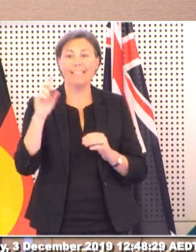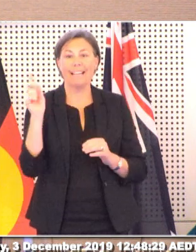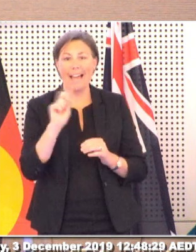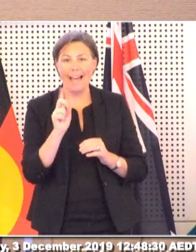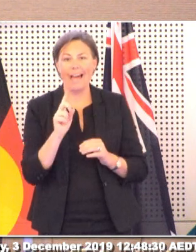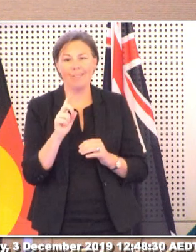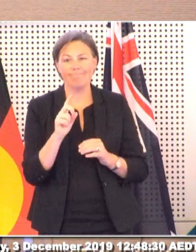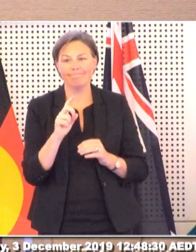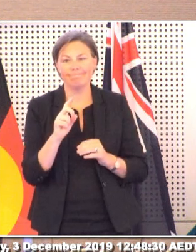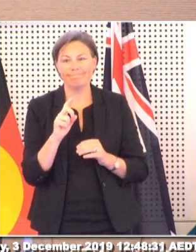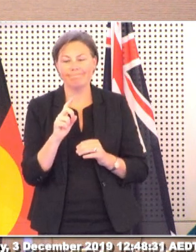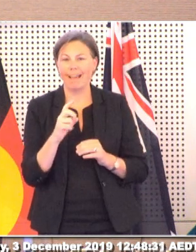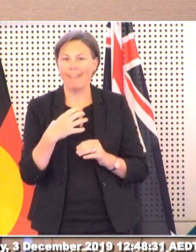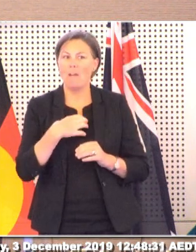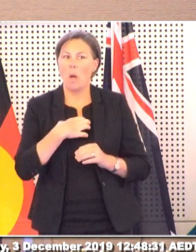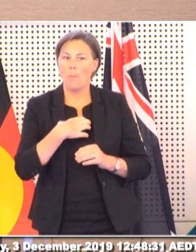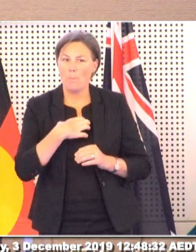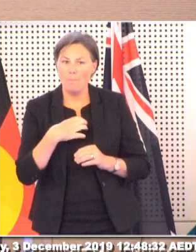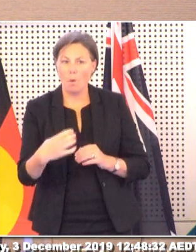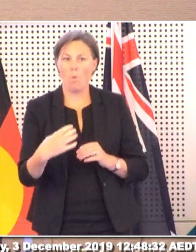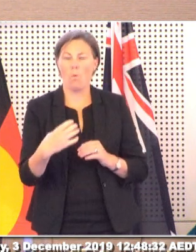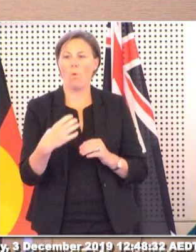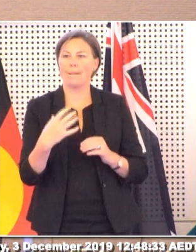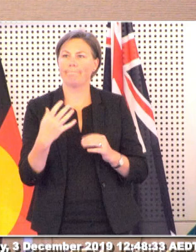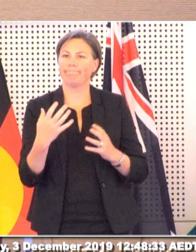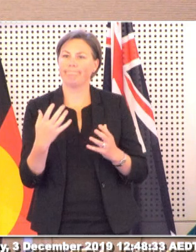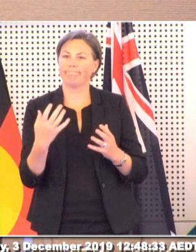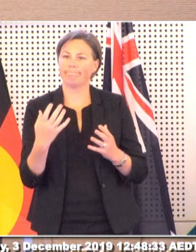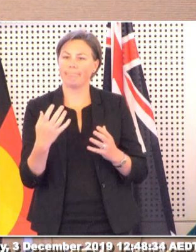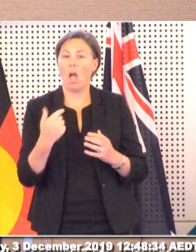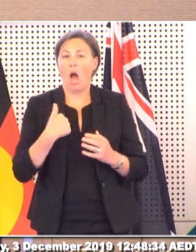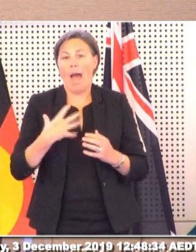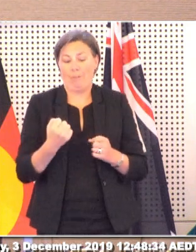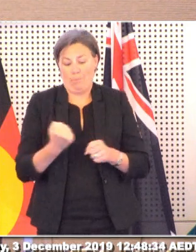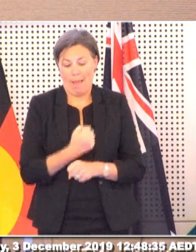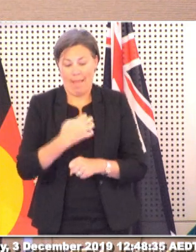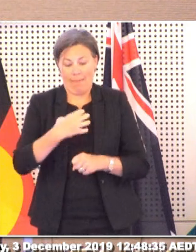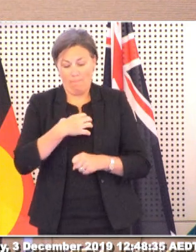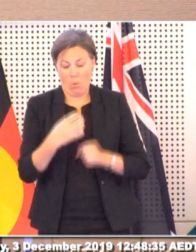number of people for whom I make decisions in relation to accommodation who would have